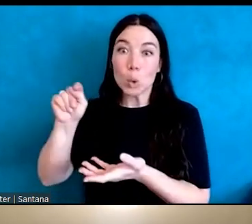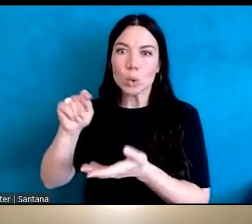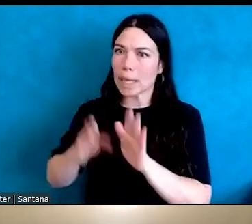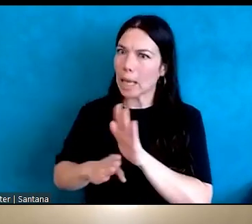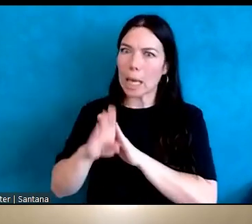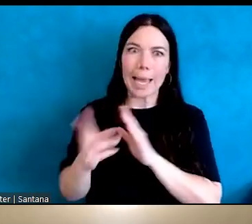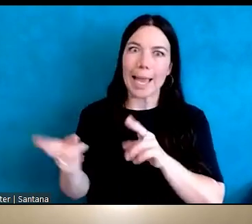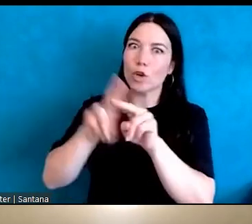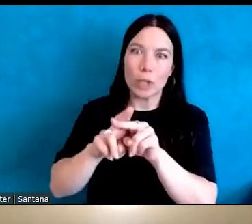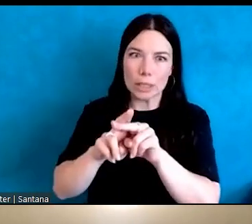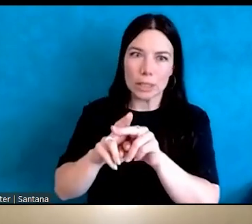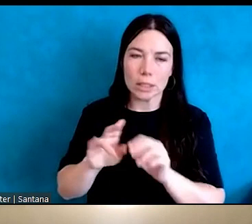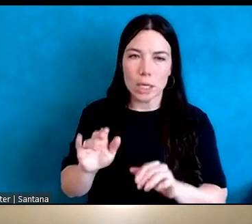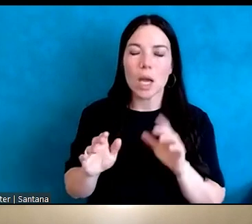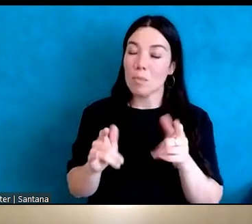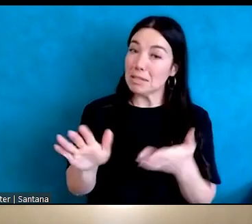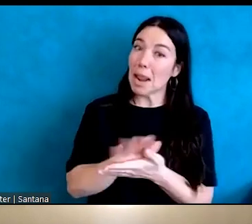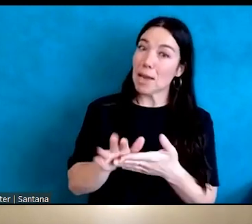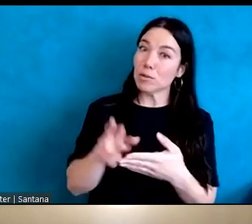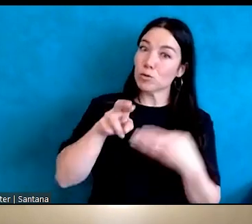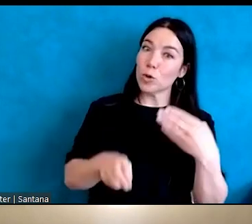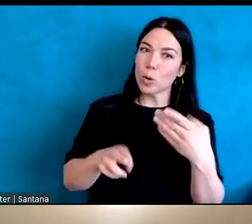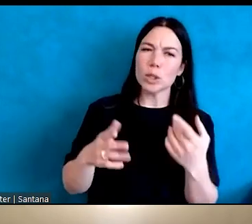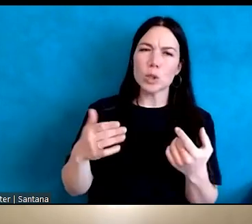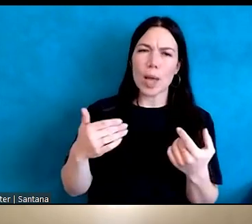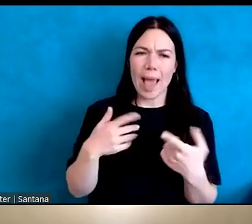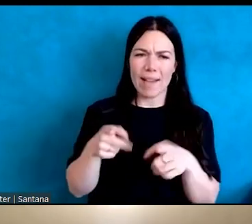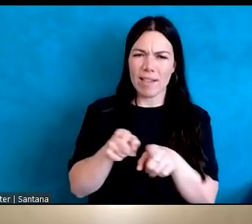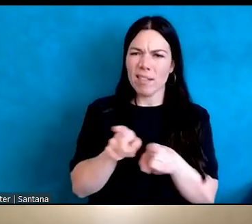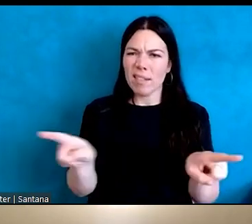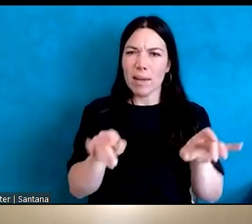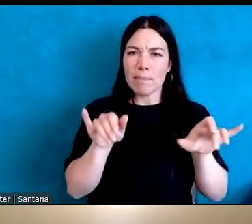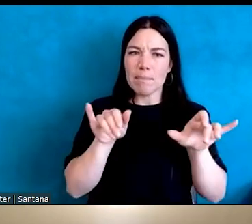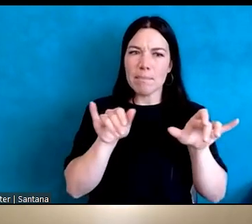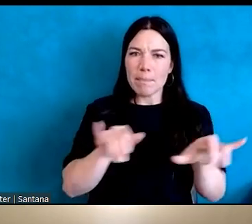There's a divergent pattern of the effects across time.